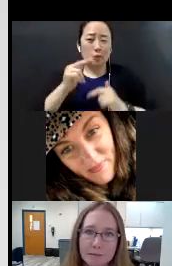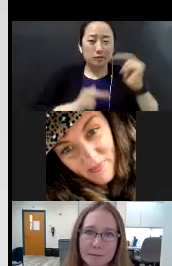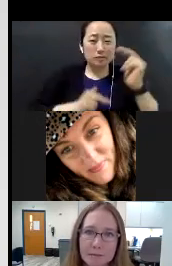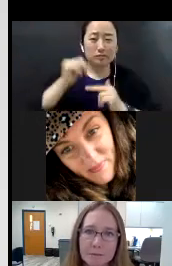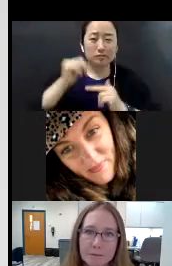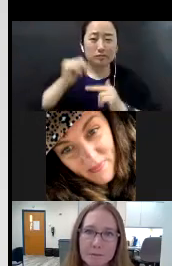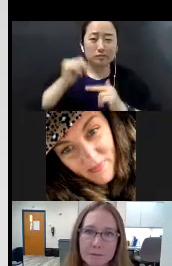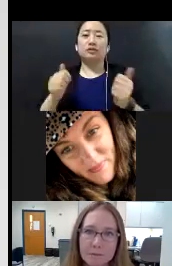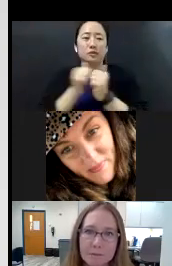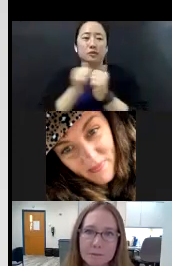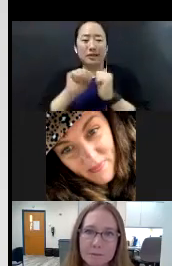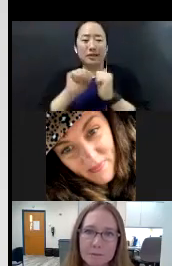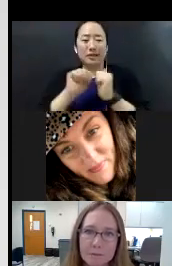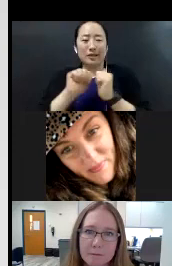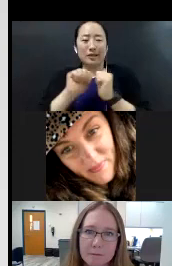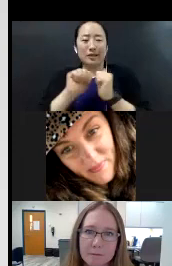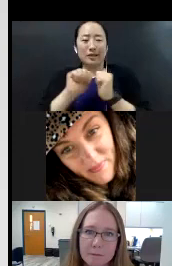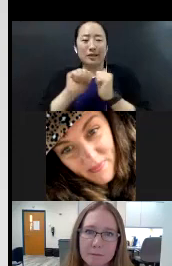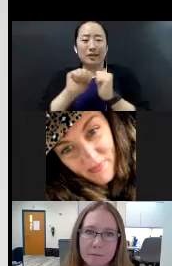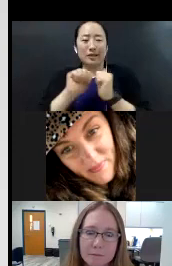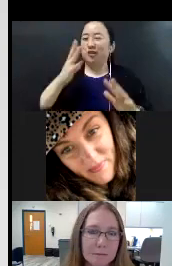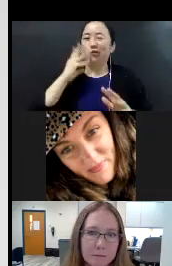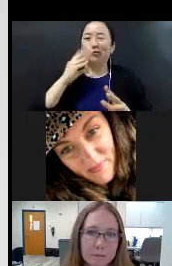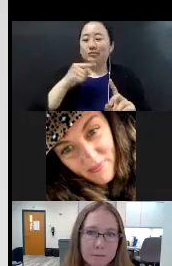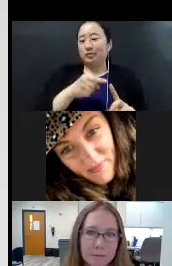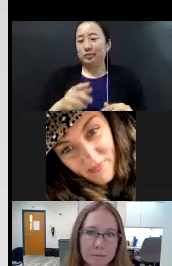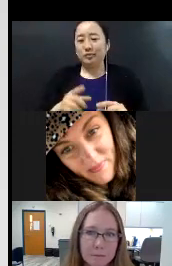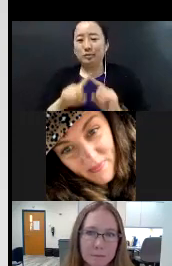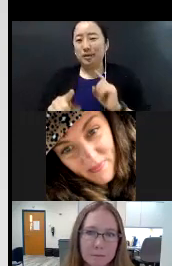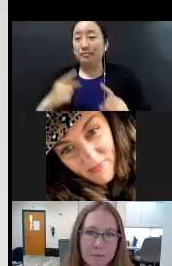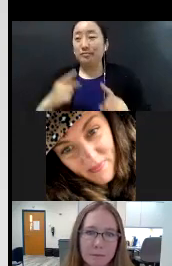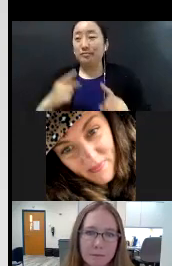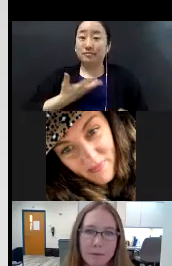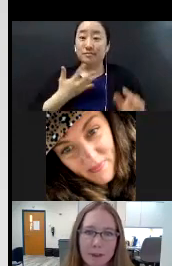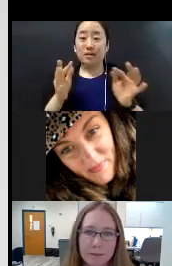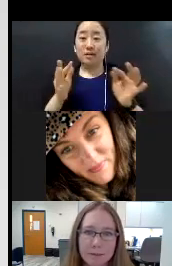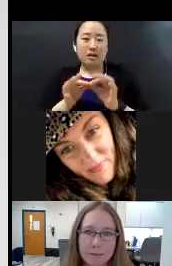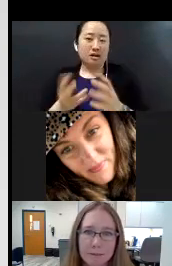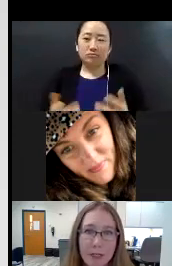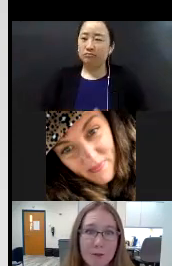AS WELL, BUT THEY DID NOT SHARE THAT WITH ME UNFORTUNATELY.